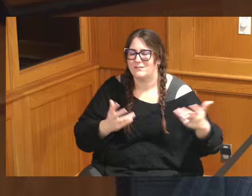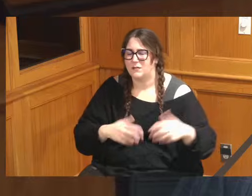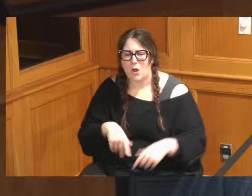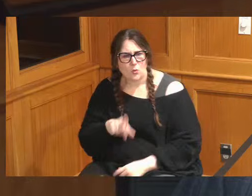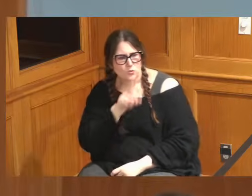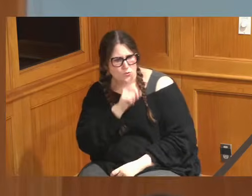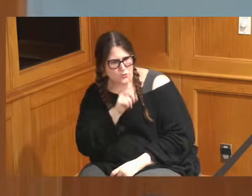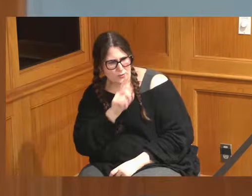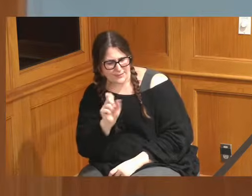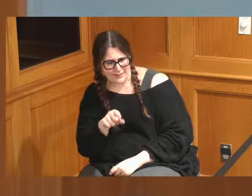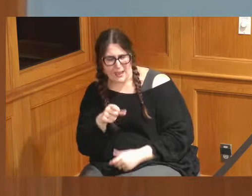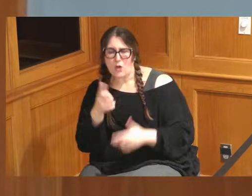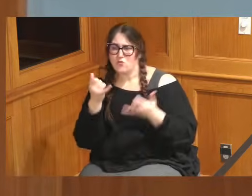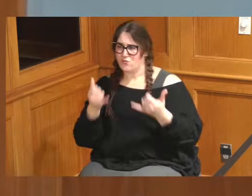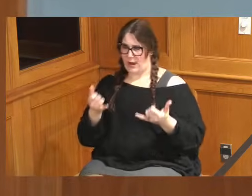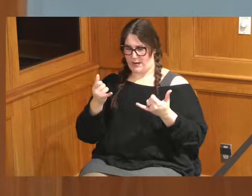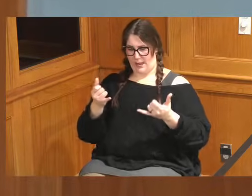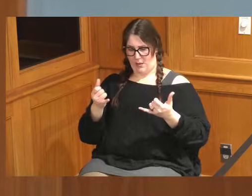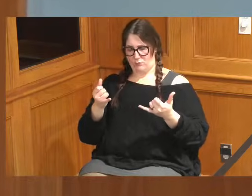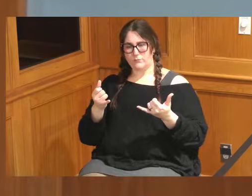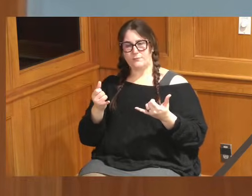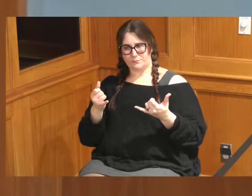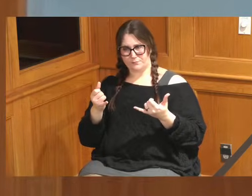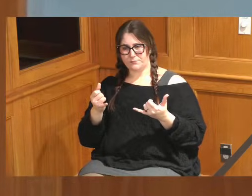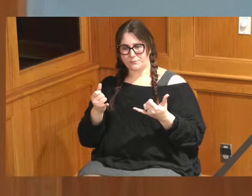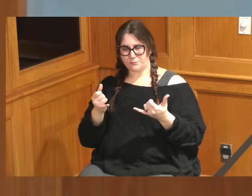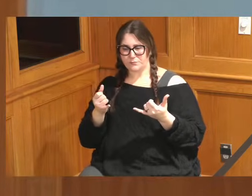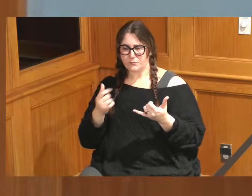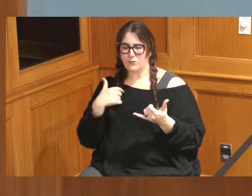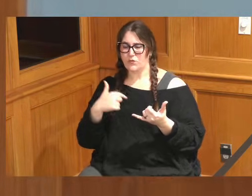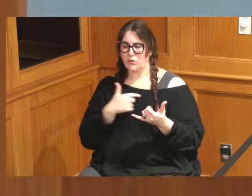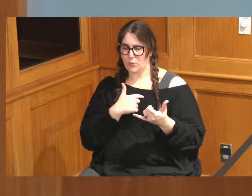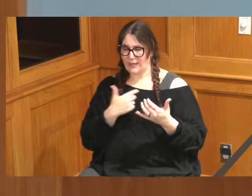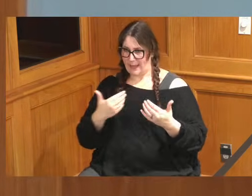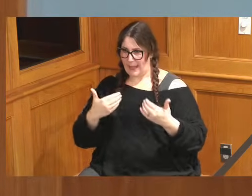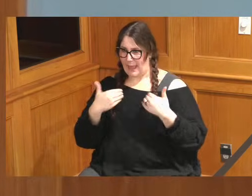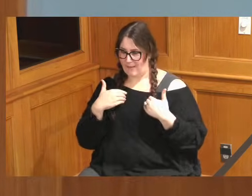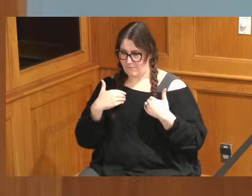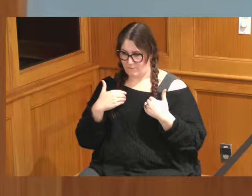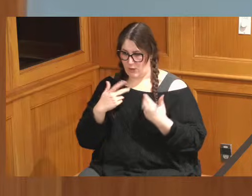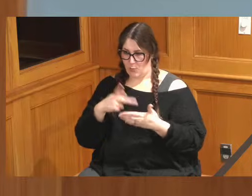now, we one of the beauties of this is leveraging a program that already existed and it's been,